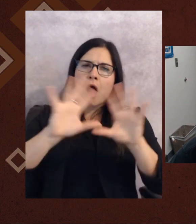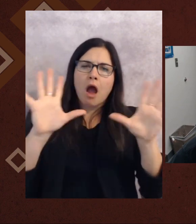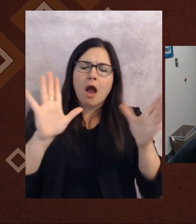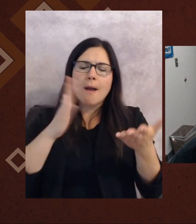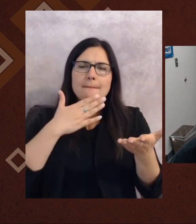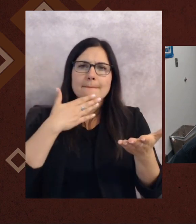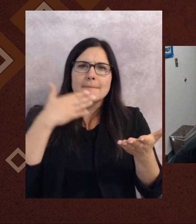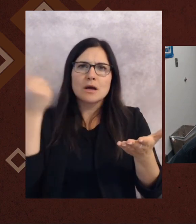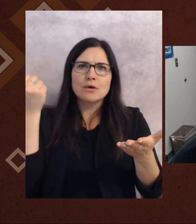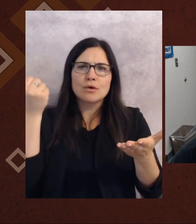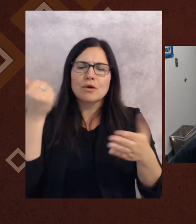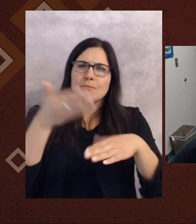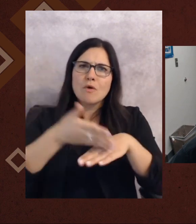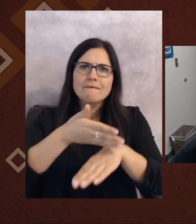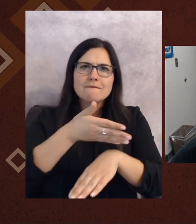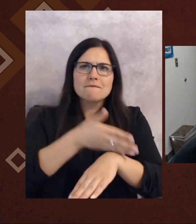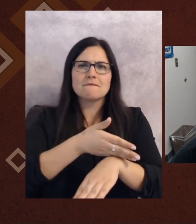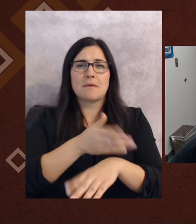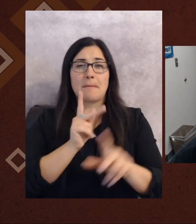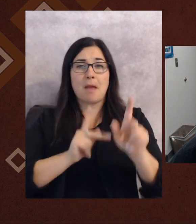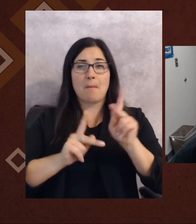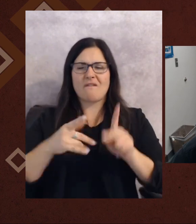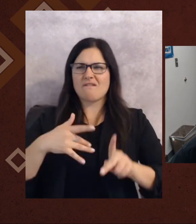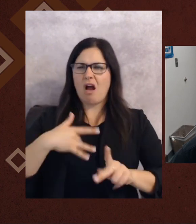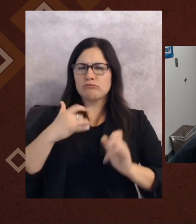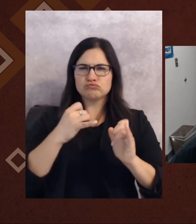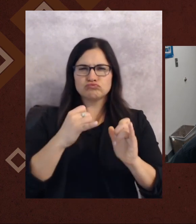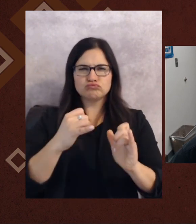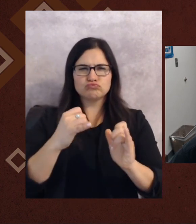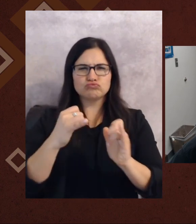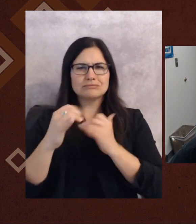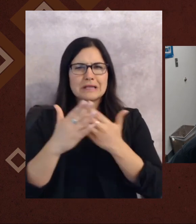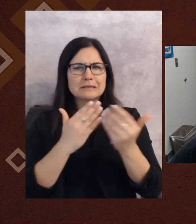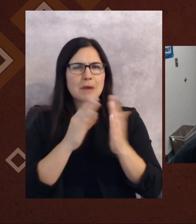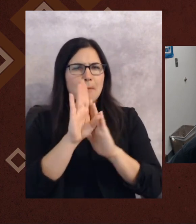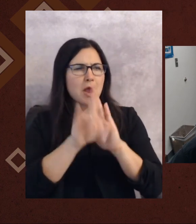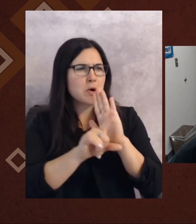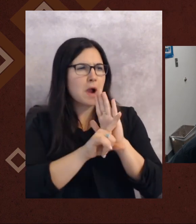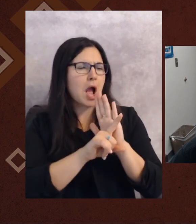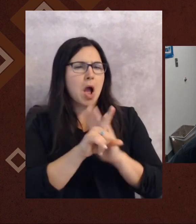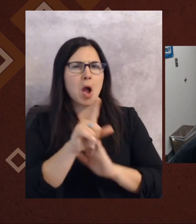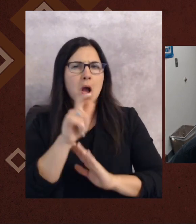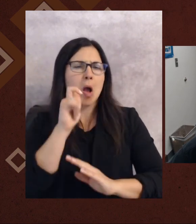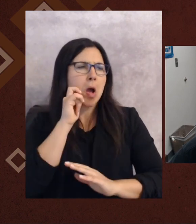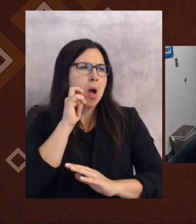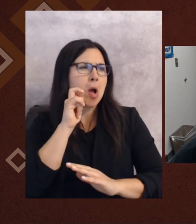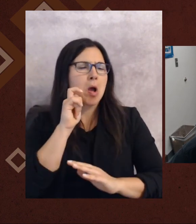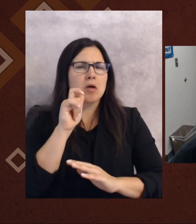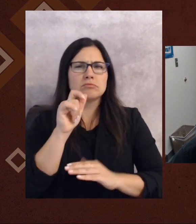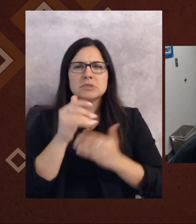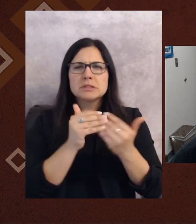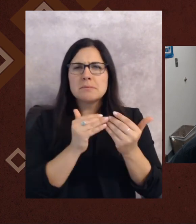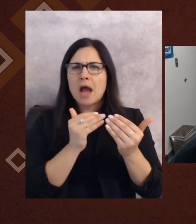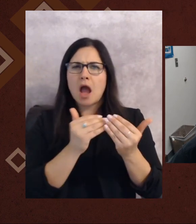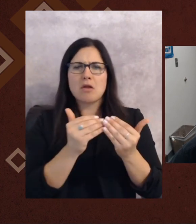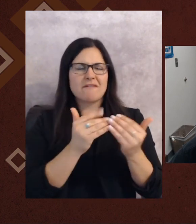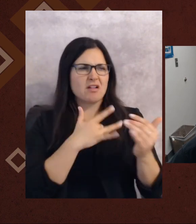feel they could be whatever their ethnicity, whatever the race is, it's not detrimental.